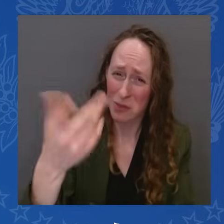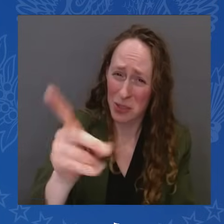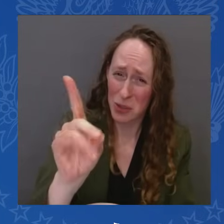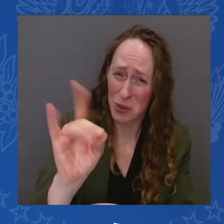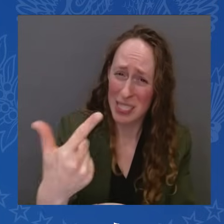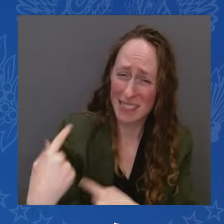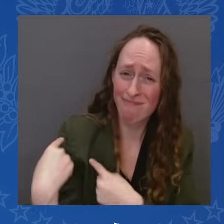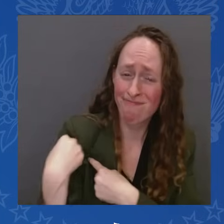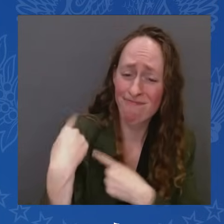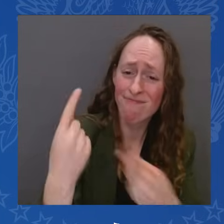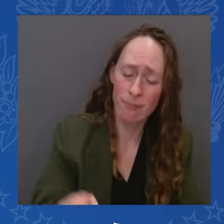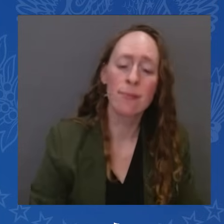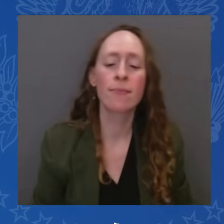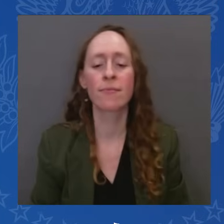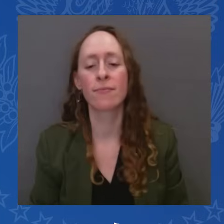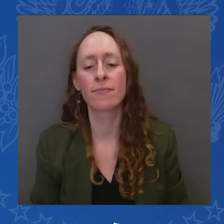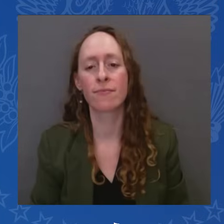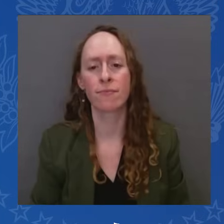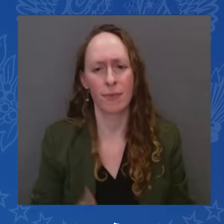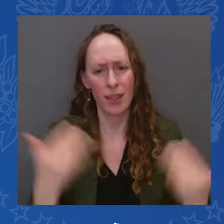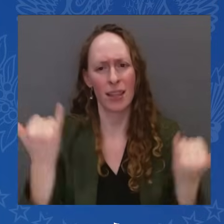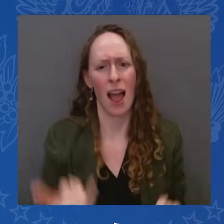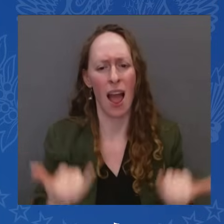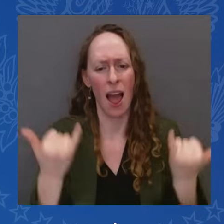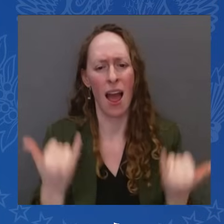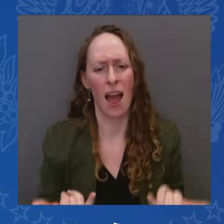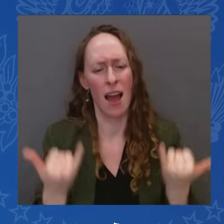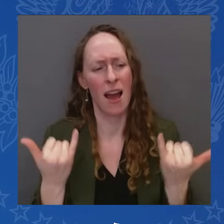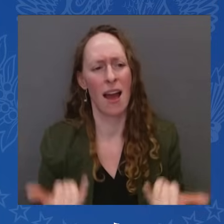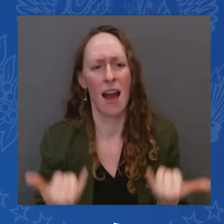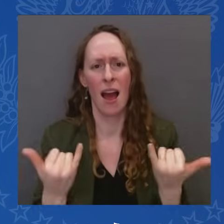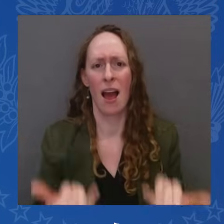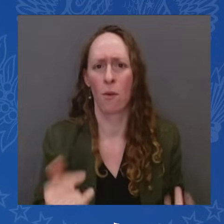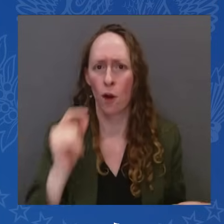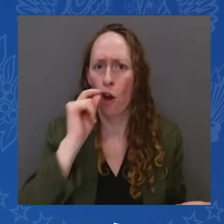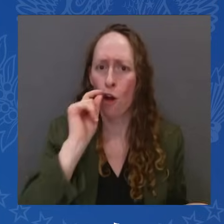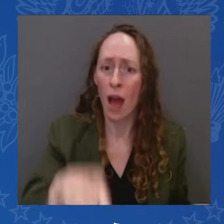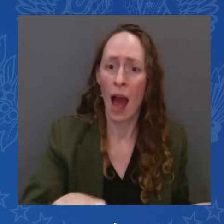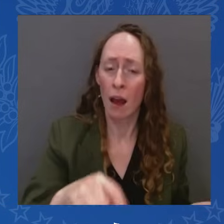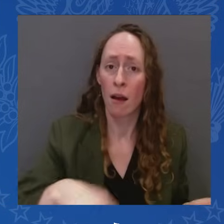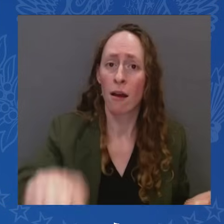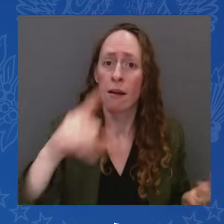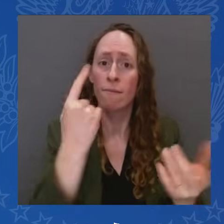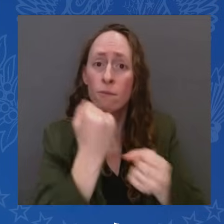it will endanger the freedom of everyone almost everywhere. Putin will keep going,